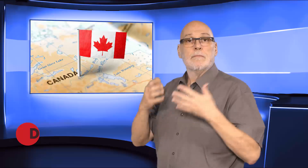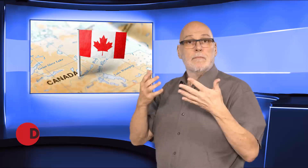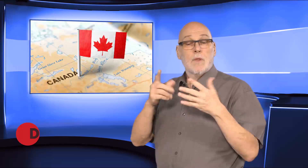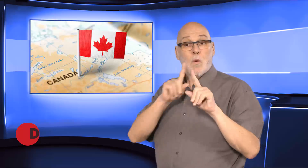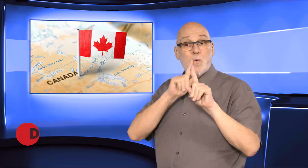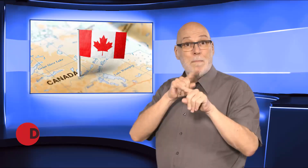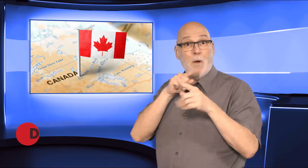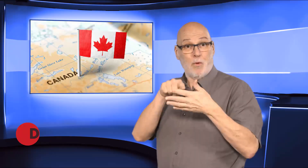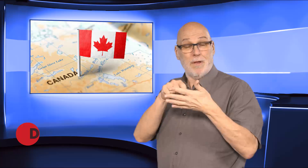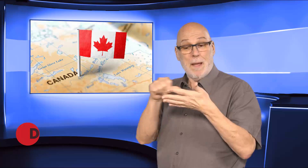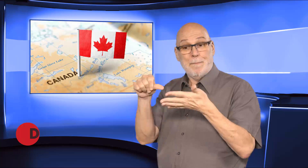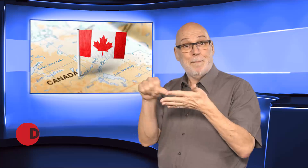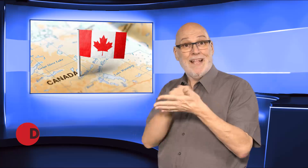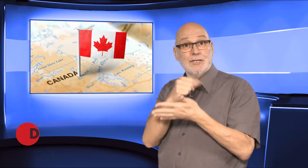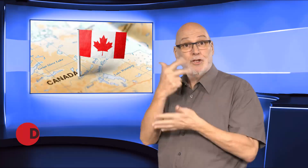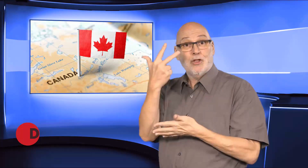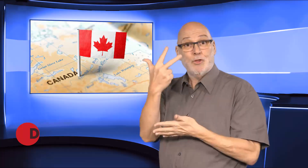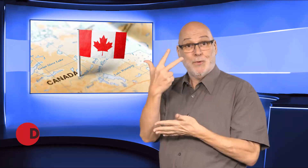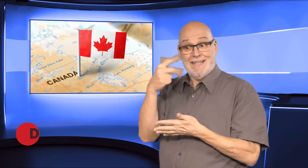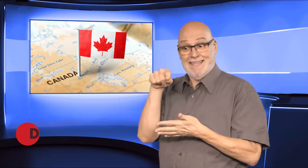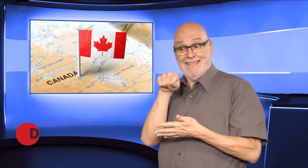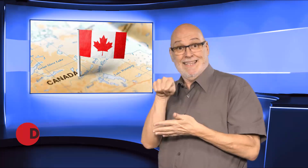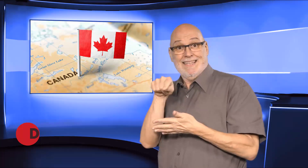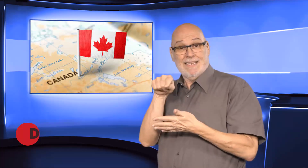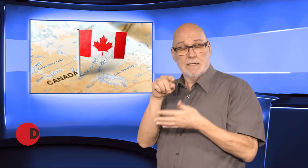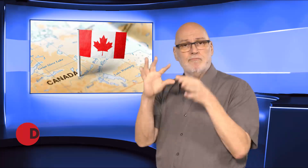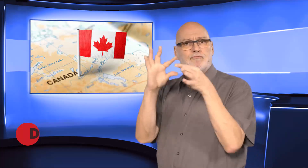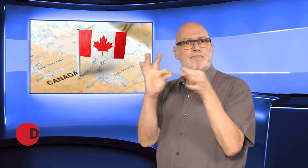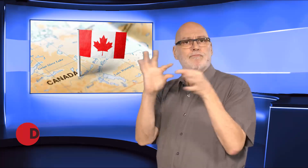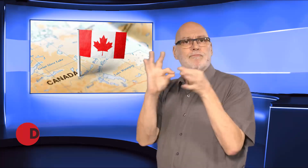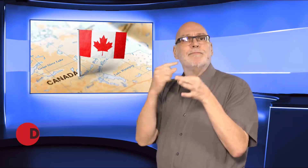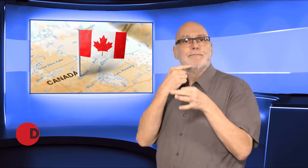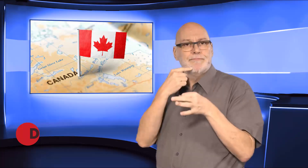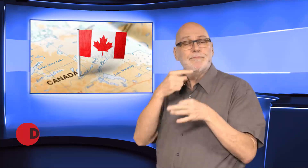[ANSELMO]: Page 3 of the report says,